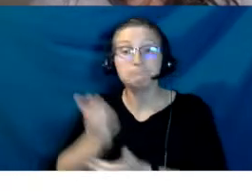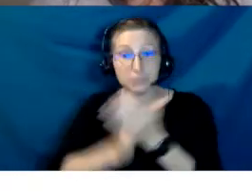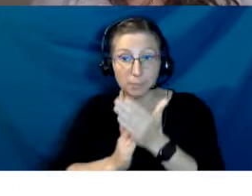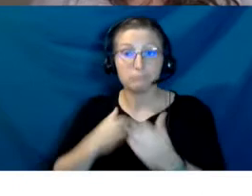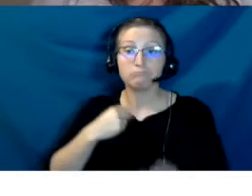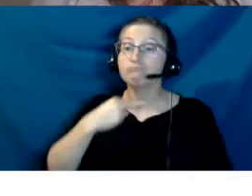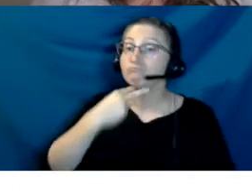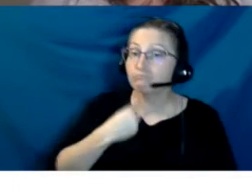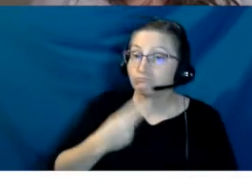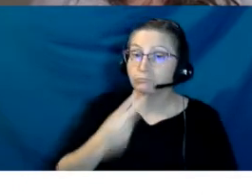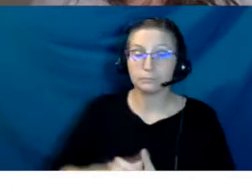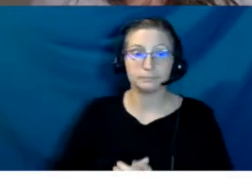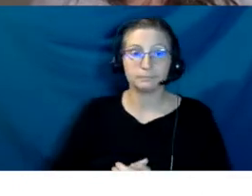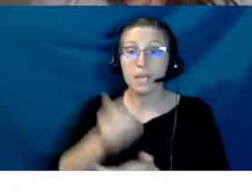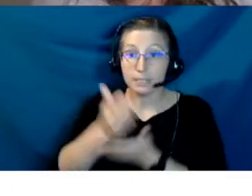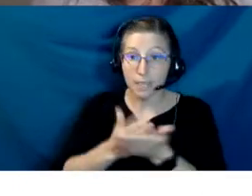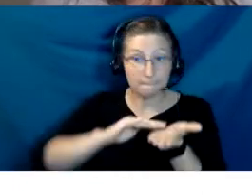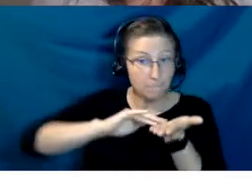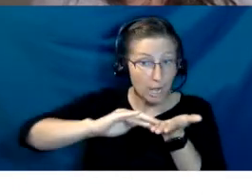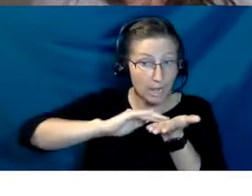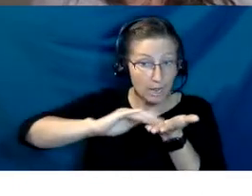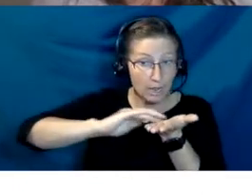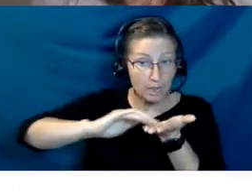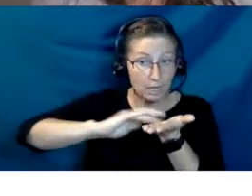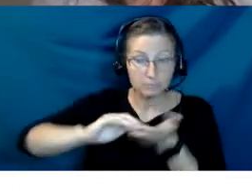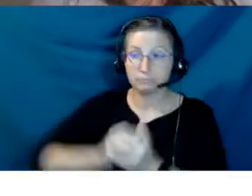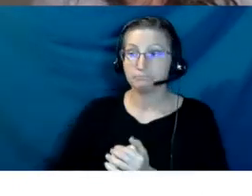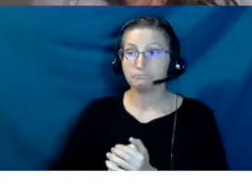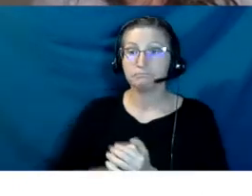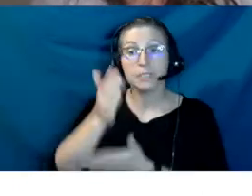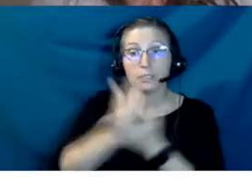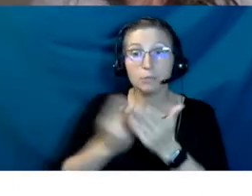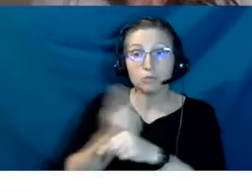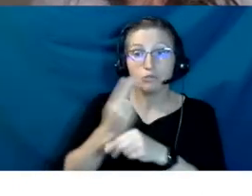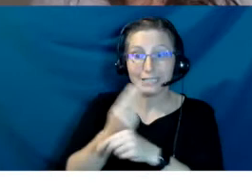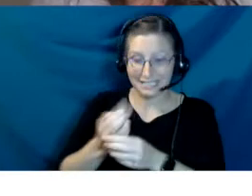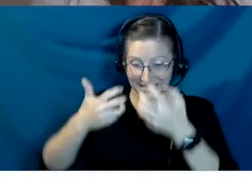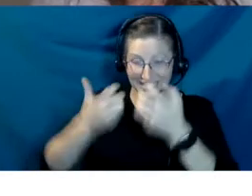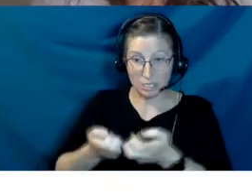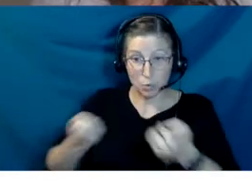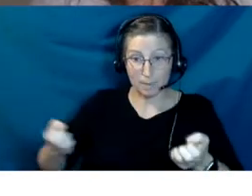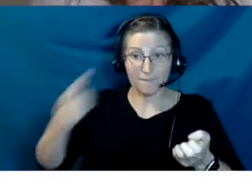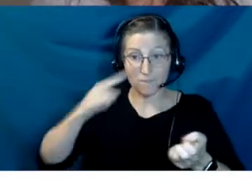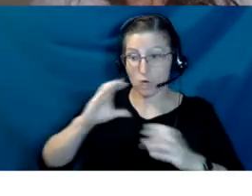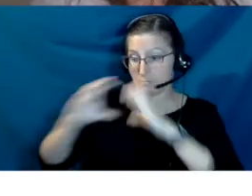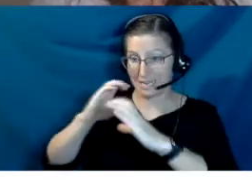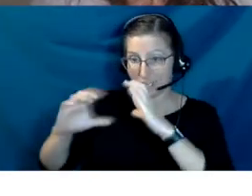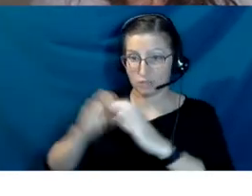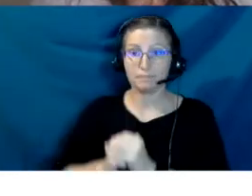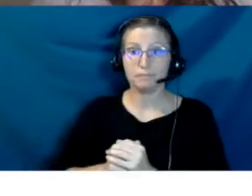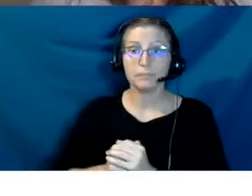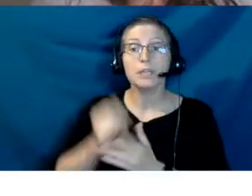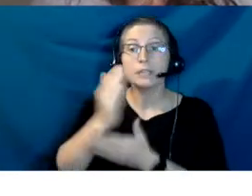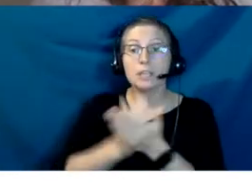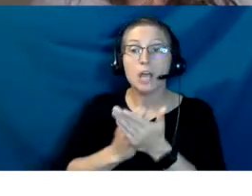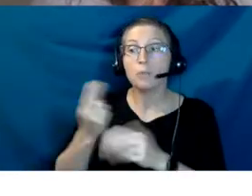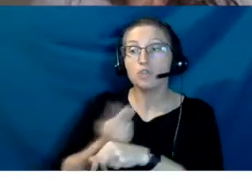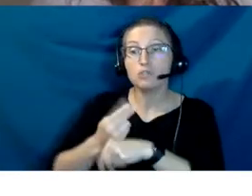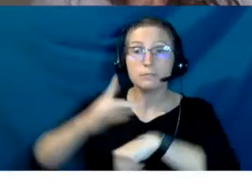some use Braille, some use a communication device, and some use a tactile form of communication.